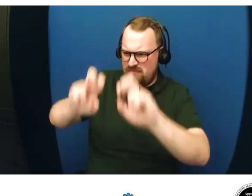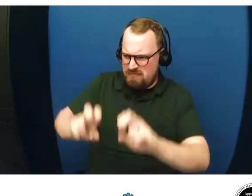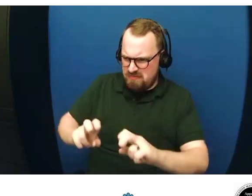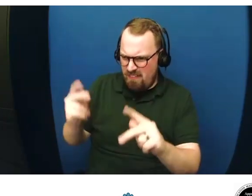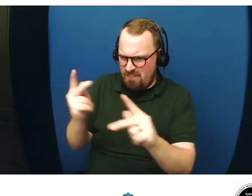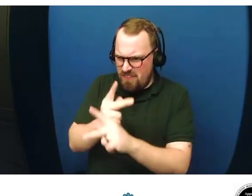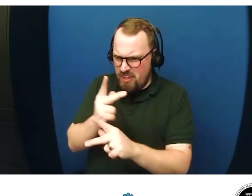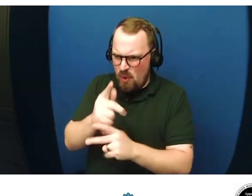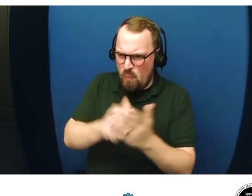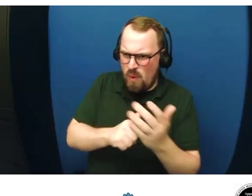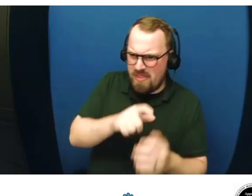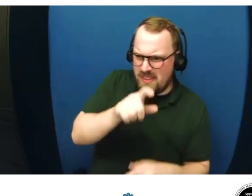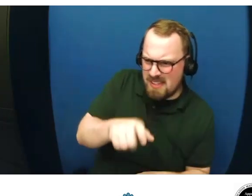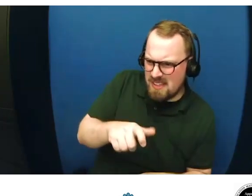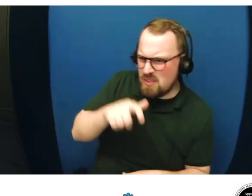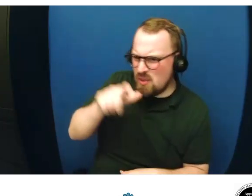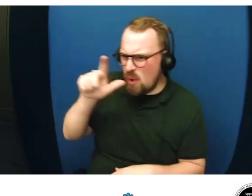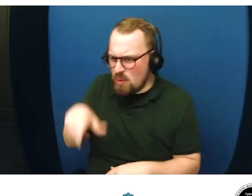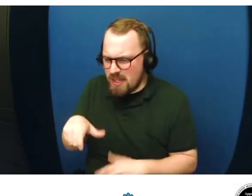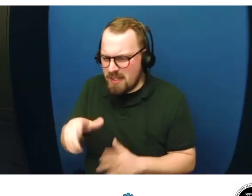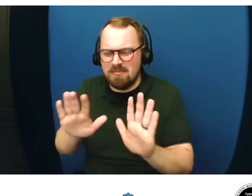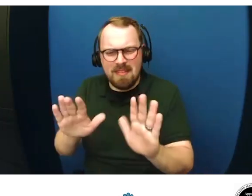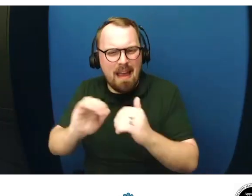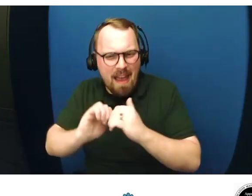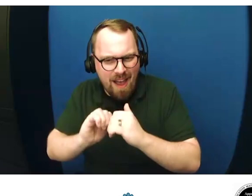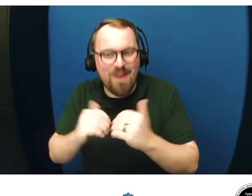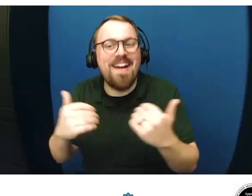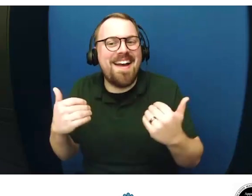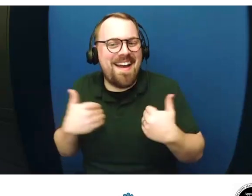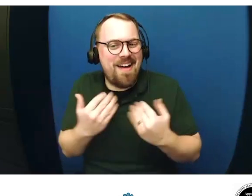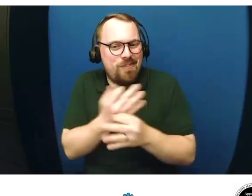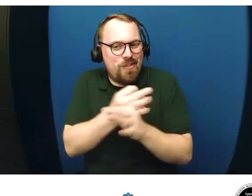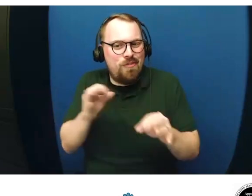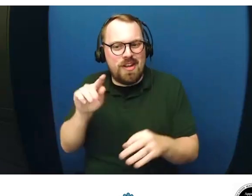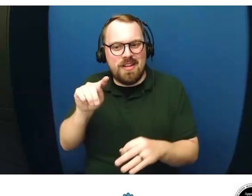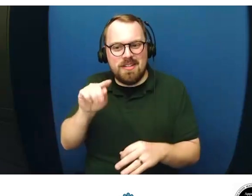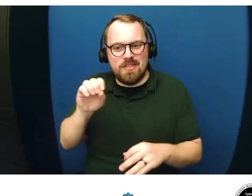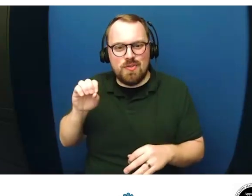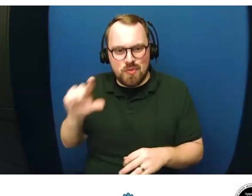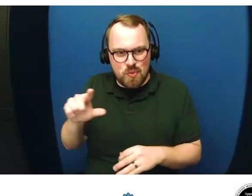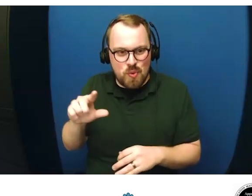talked about is we have a free tool on our website called the ADAMLS.